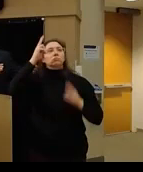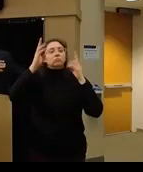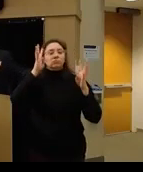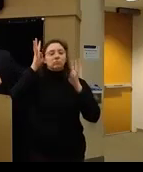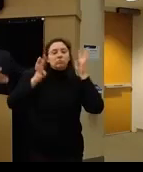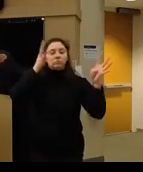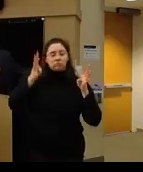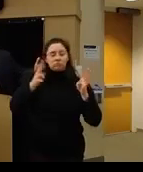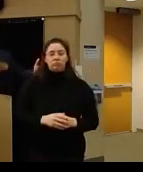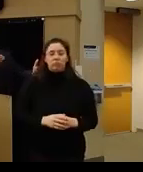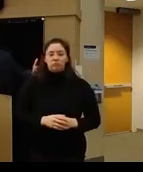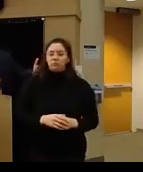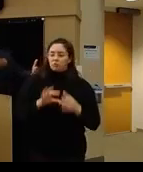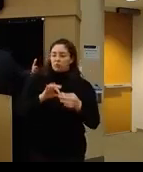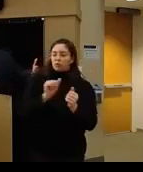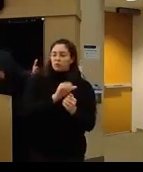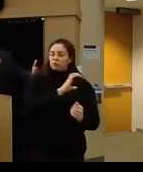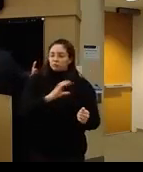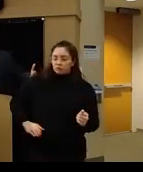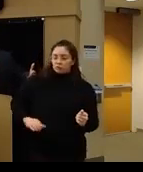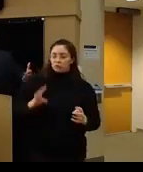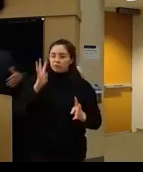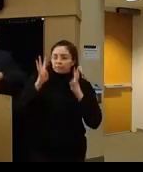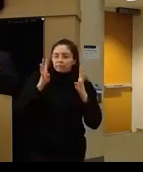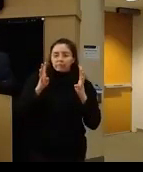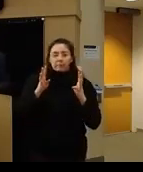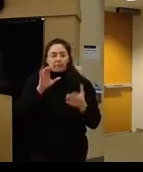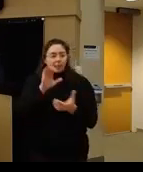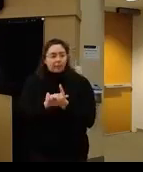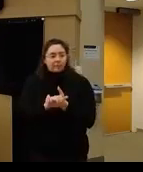steeped in religious folklore and beliefs right and then we had the curse of ham that became